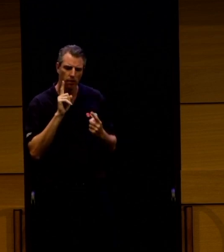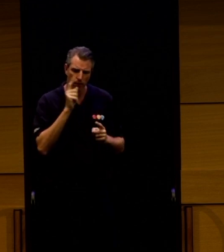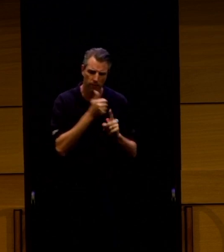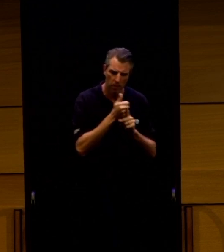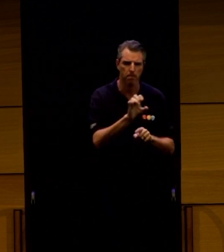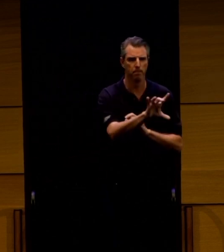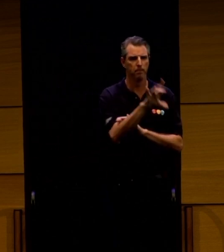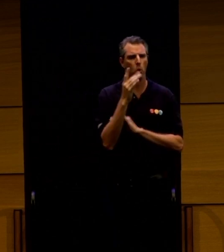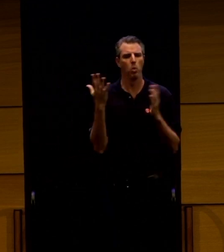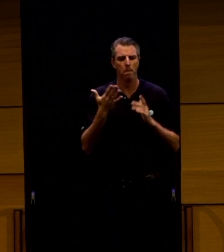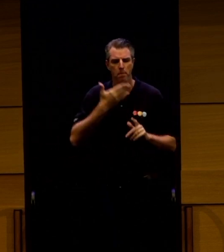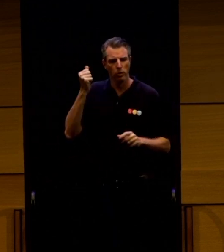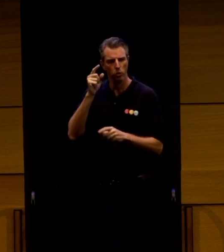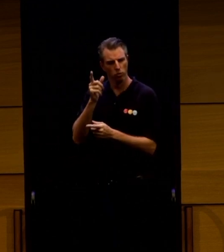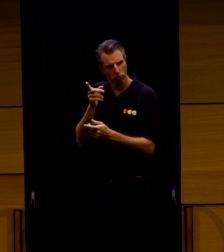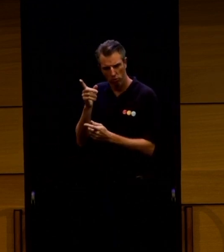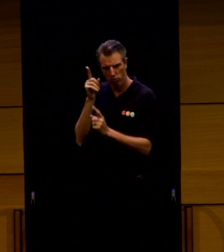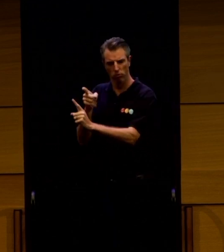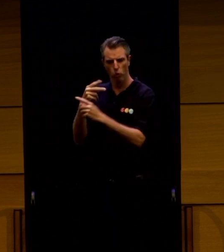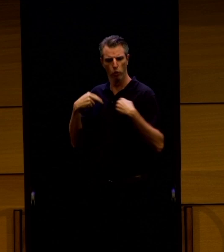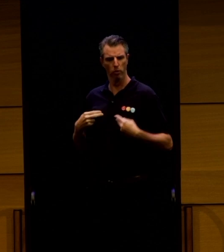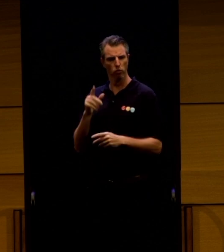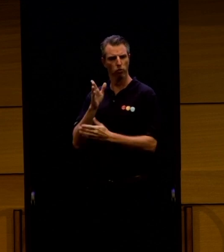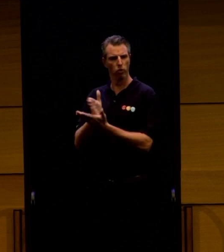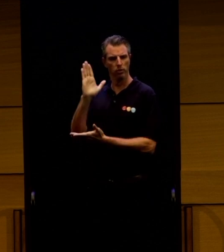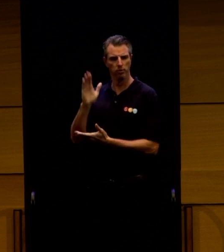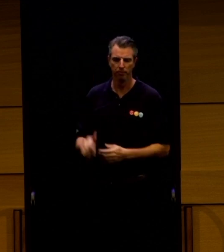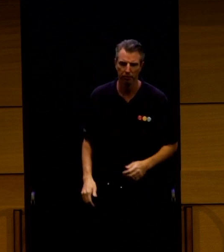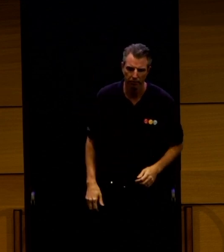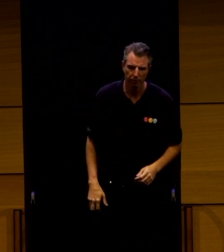They have the right to choose the best language for them as a human right.